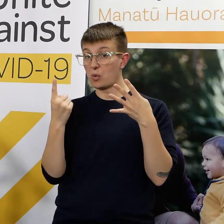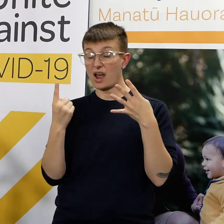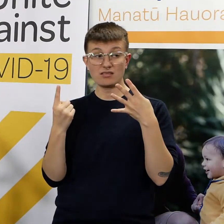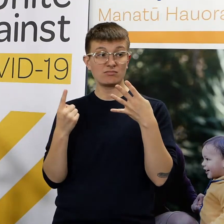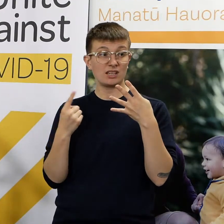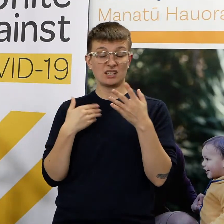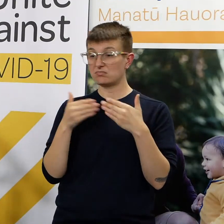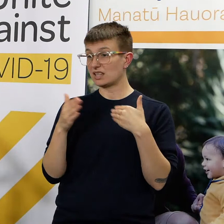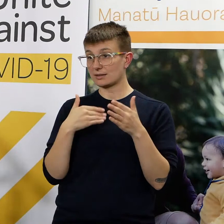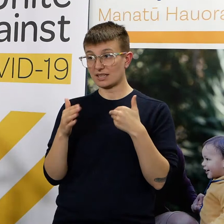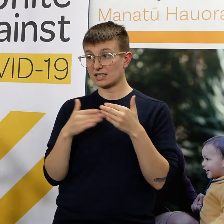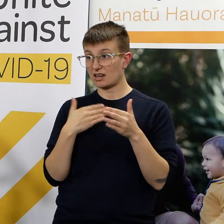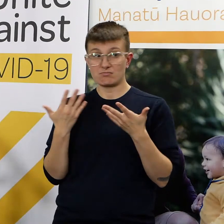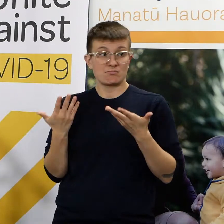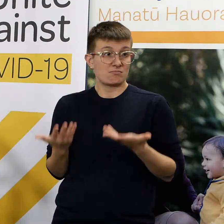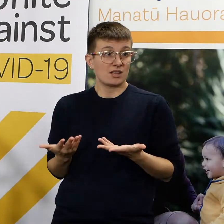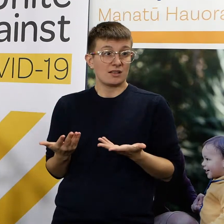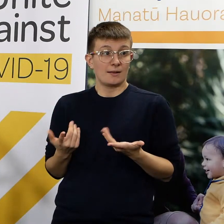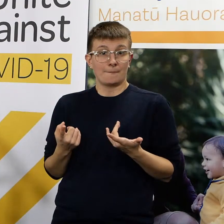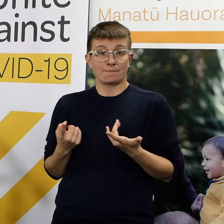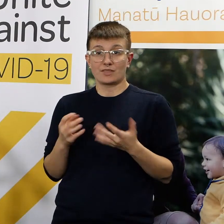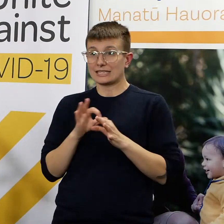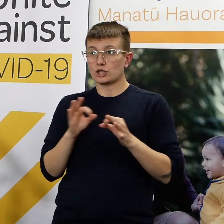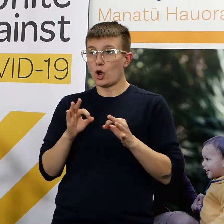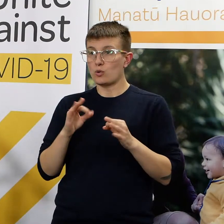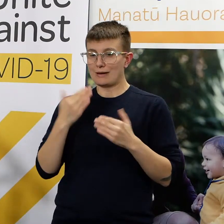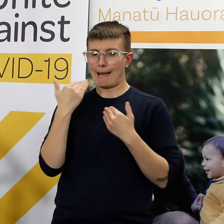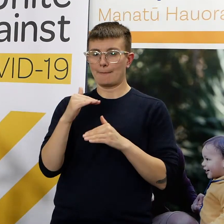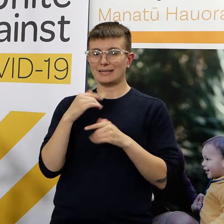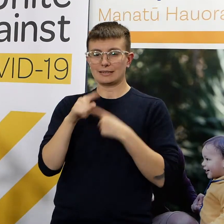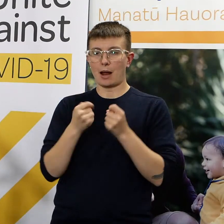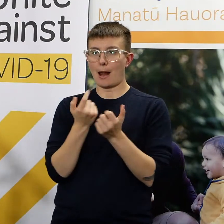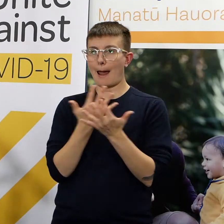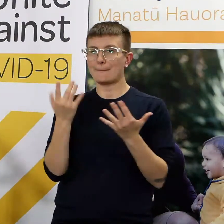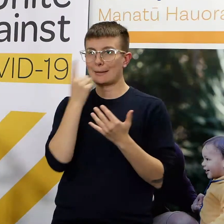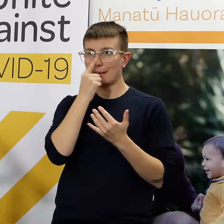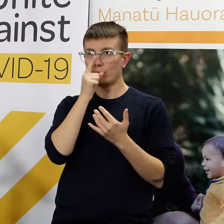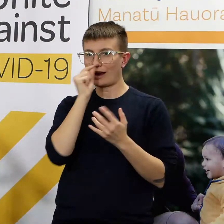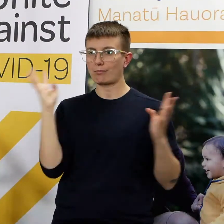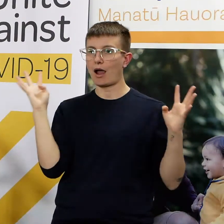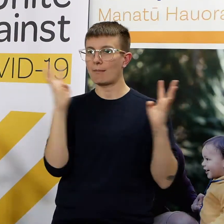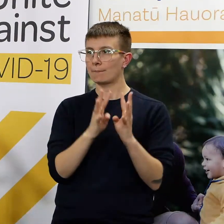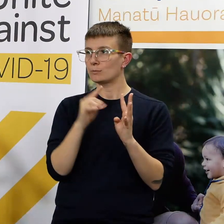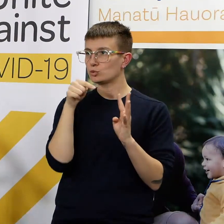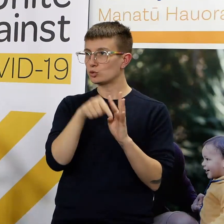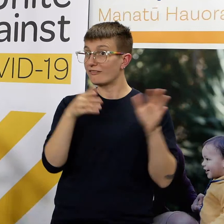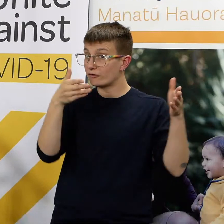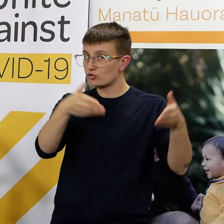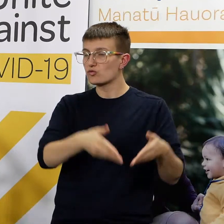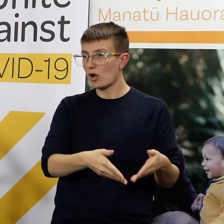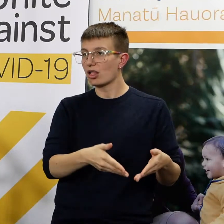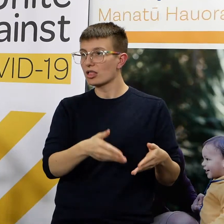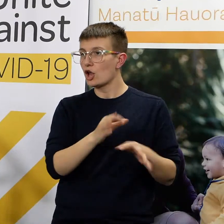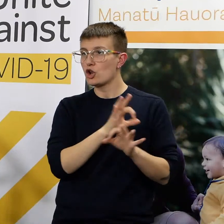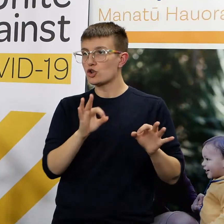is no limit on funeral size and no particular requirements around contact tracing. So therefore people should-- whenever